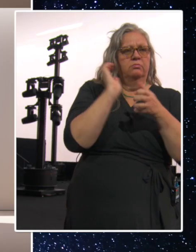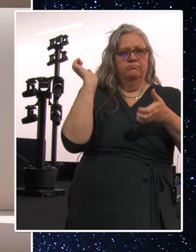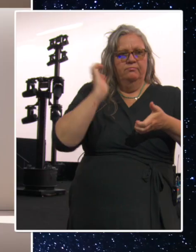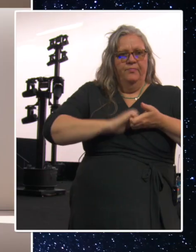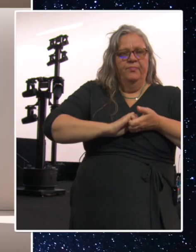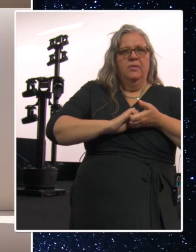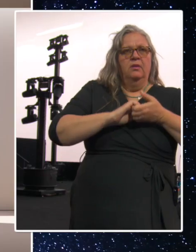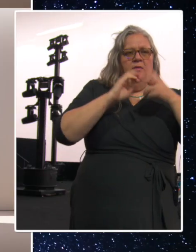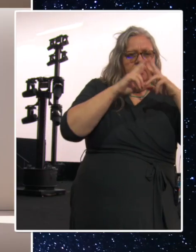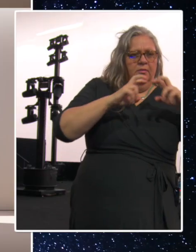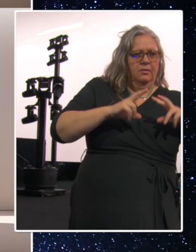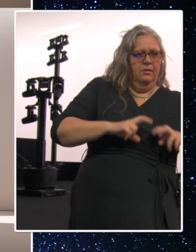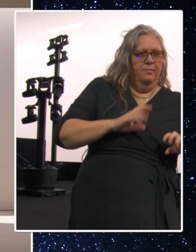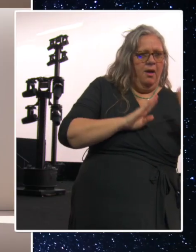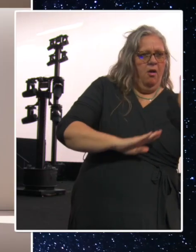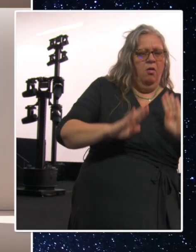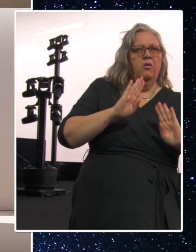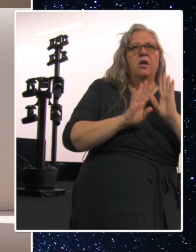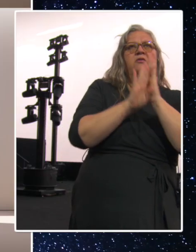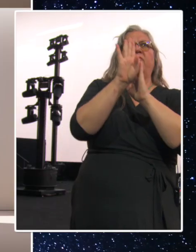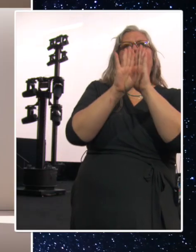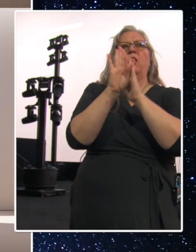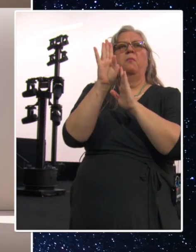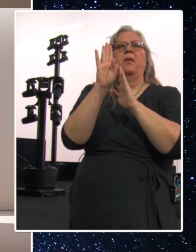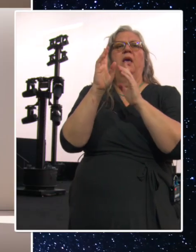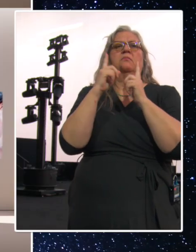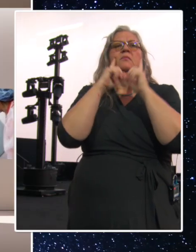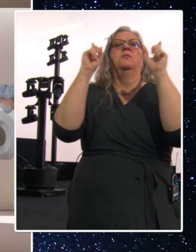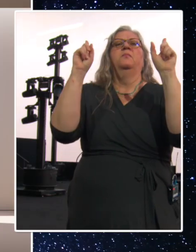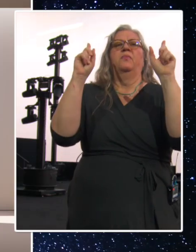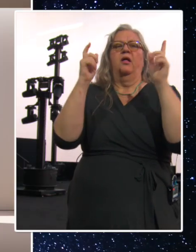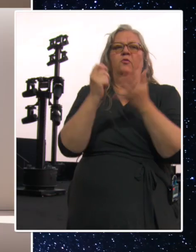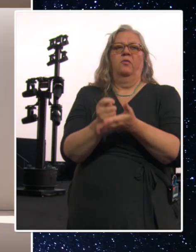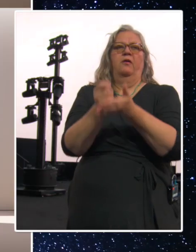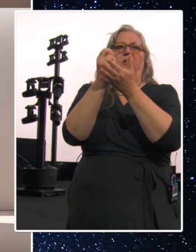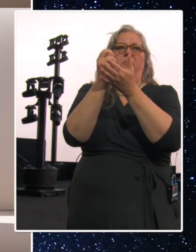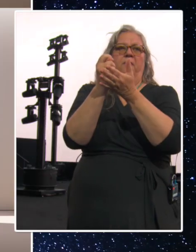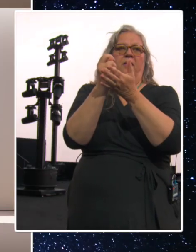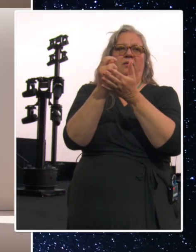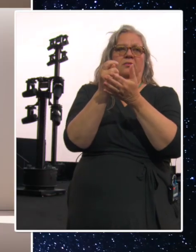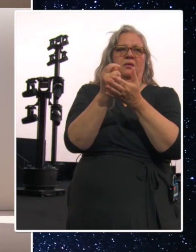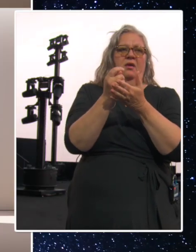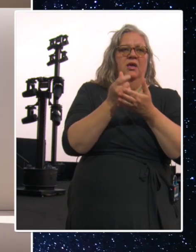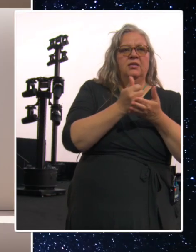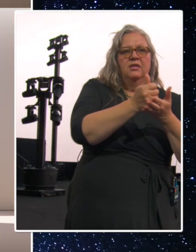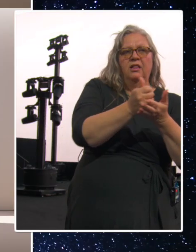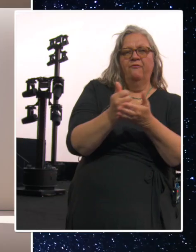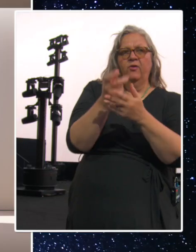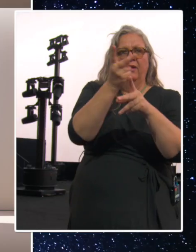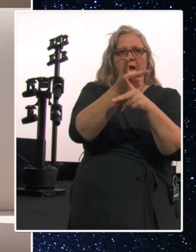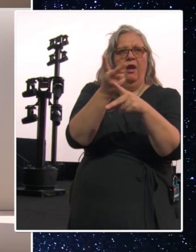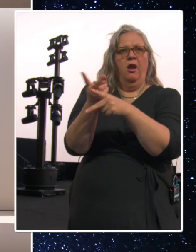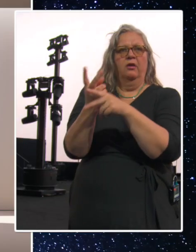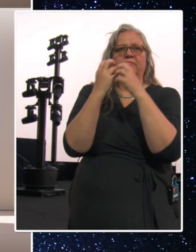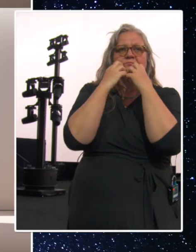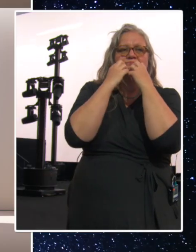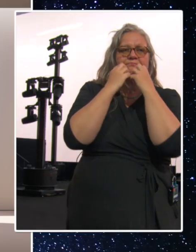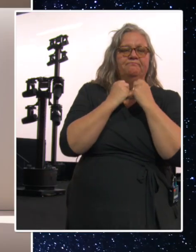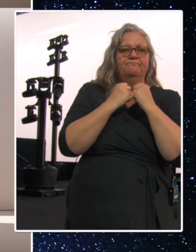decoding biology, developing breakthrough therapies, and delivering care with urgency and compassion.